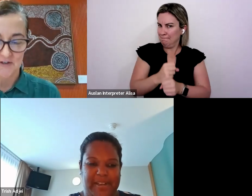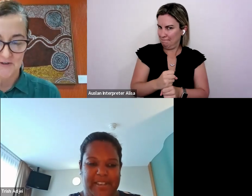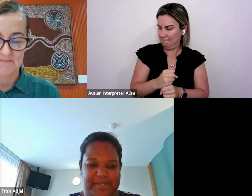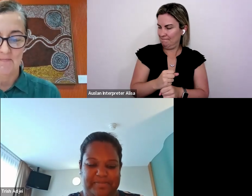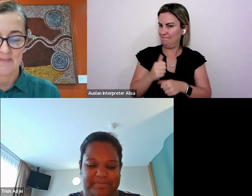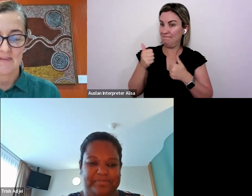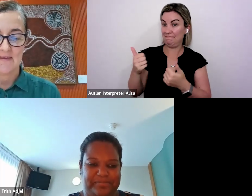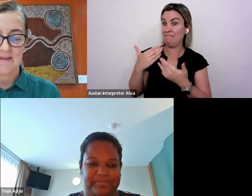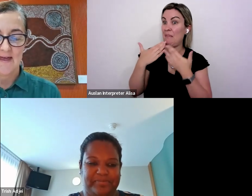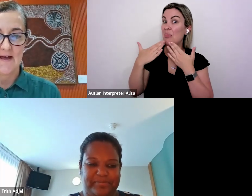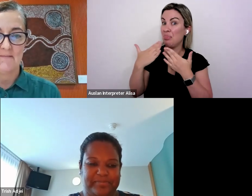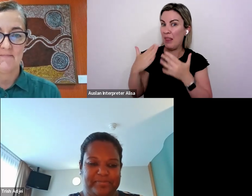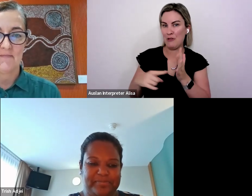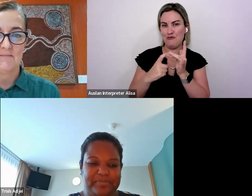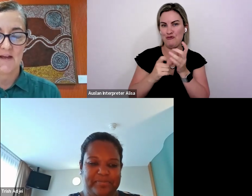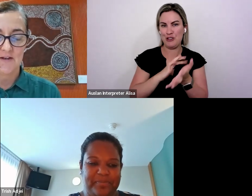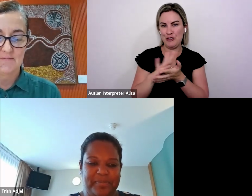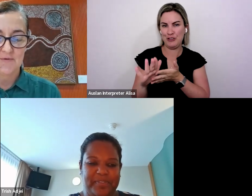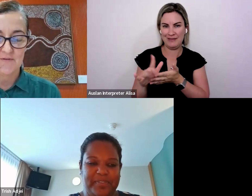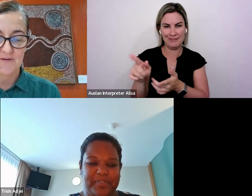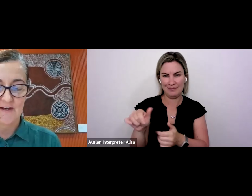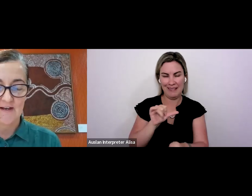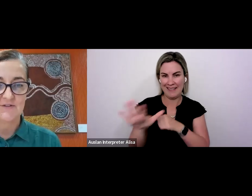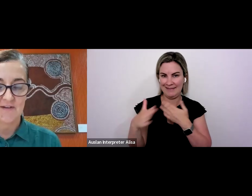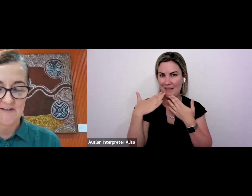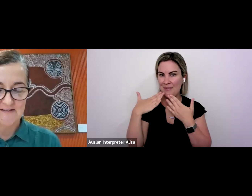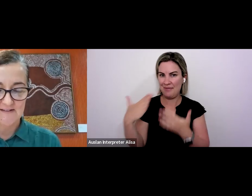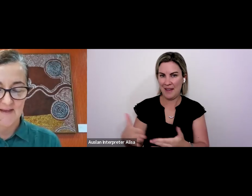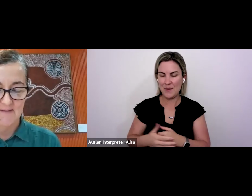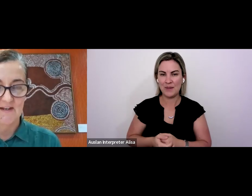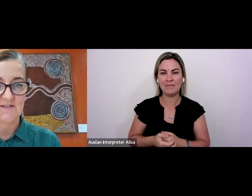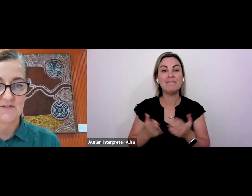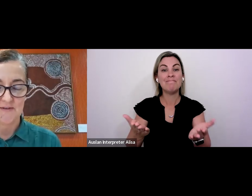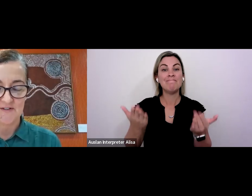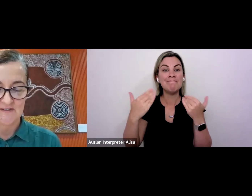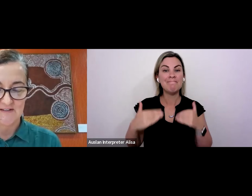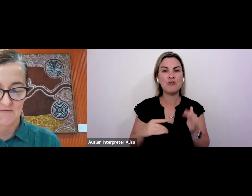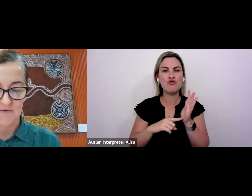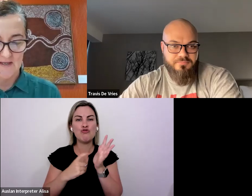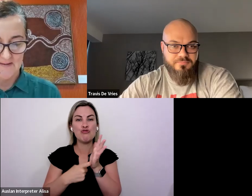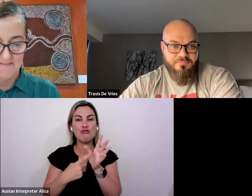Thank you. I'm now gonna move to Travis, the next two questions are for him.